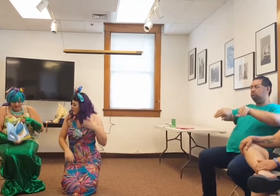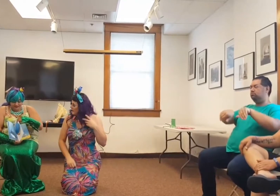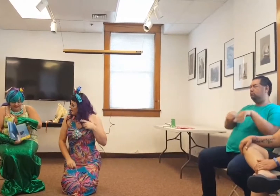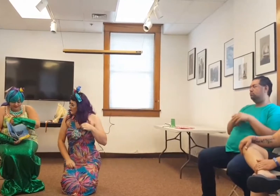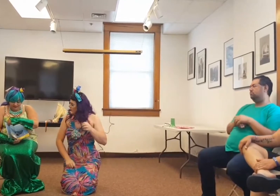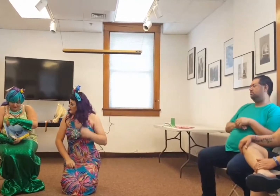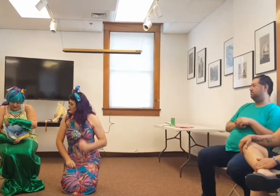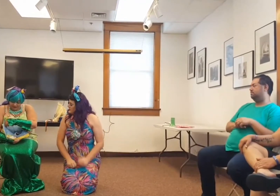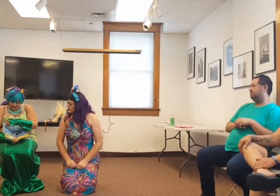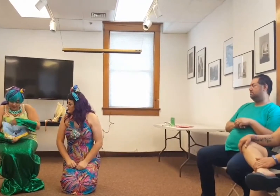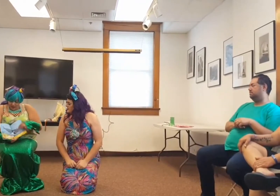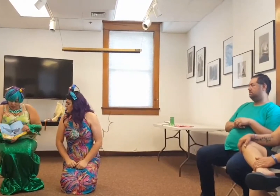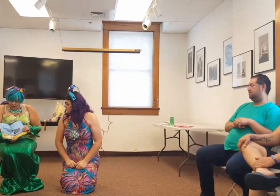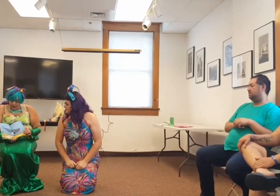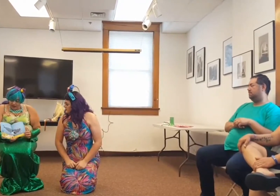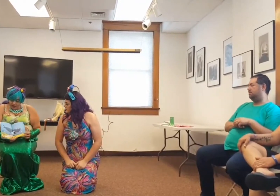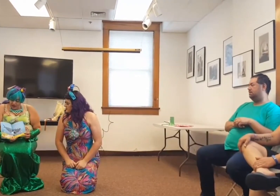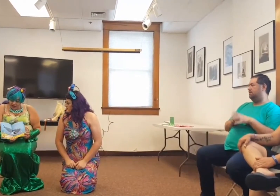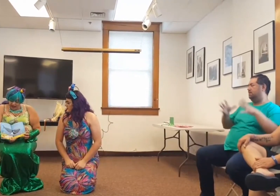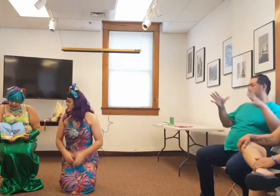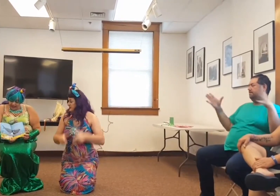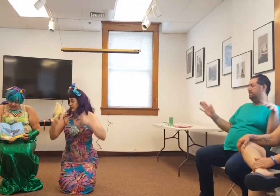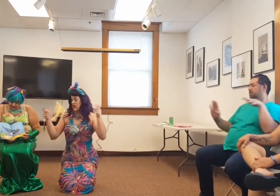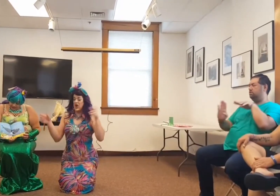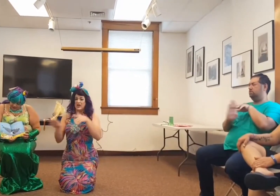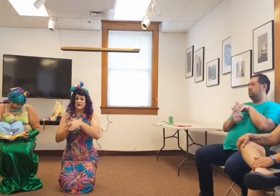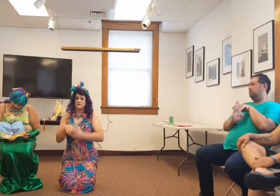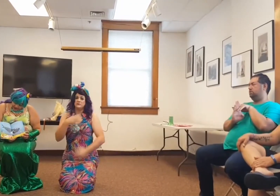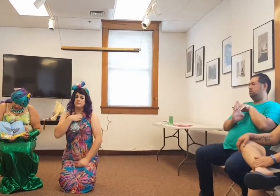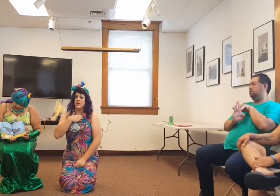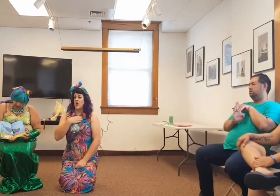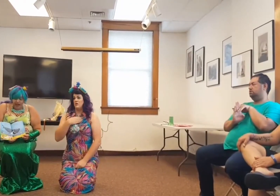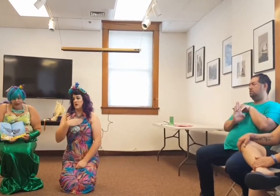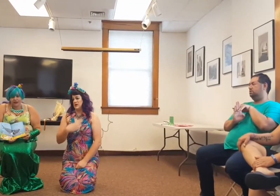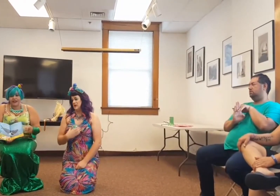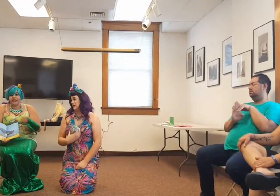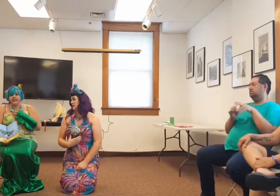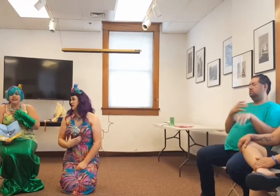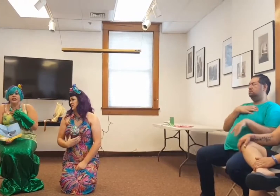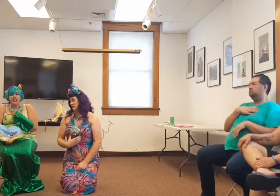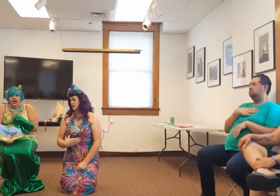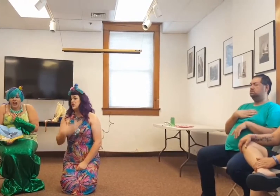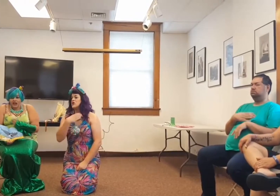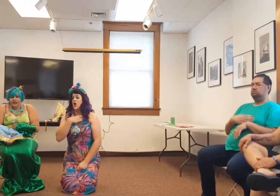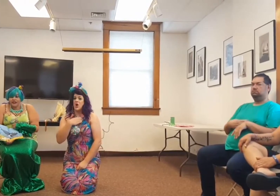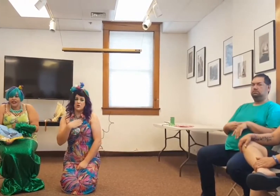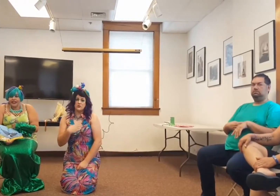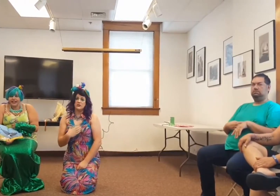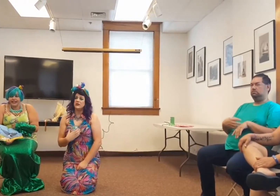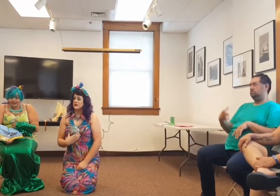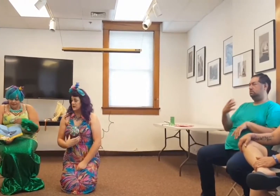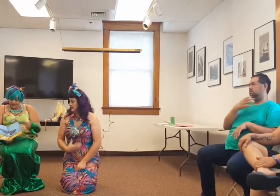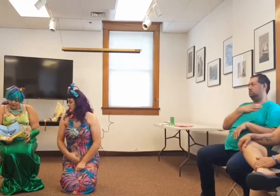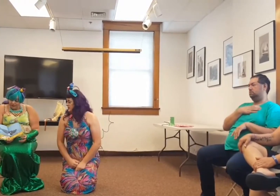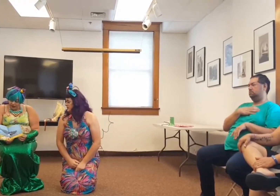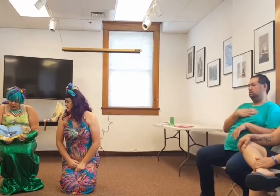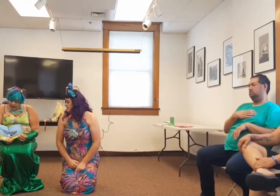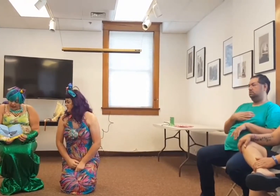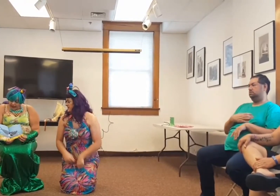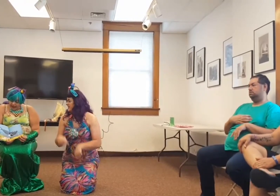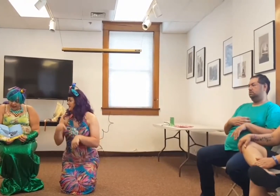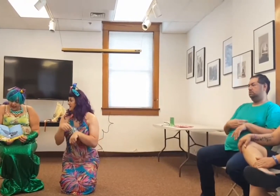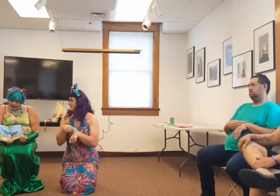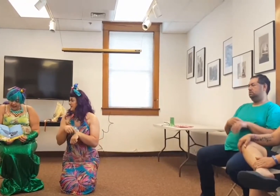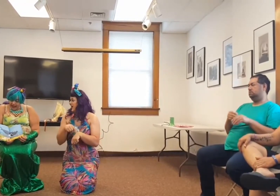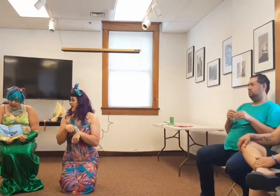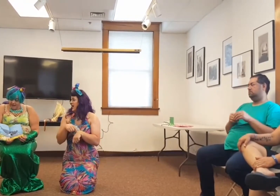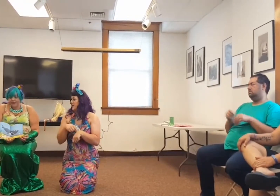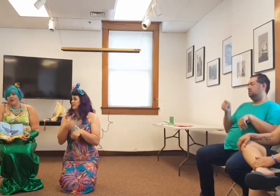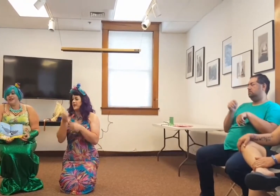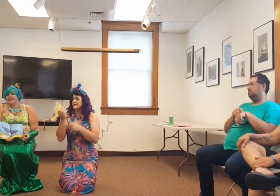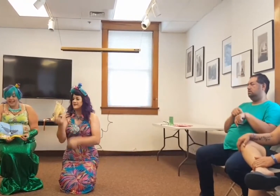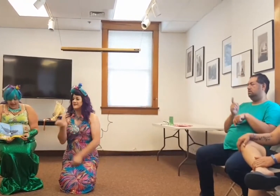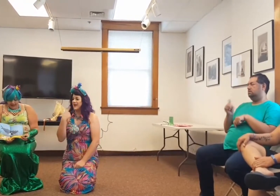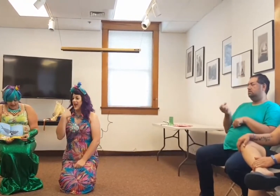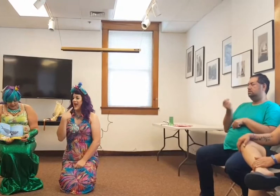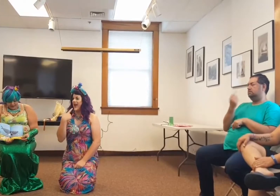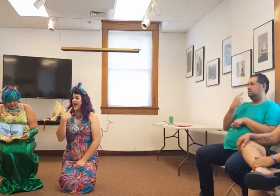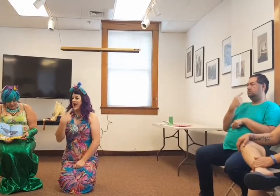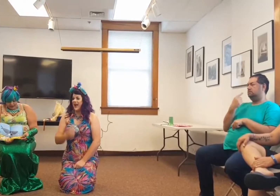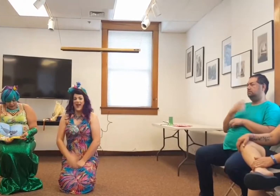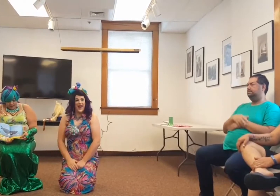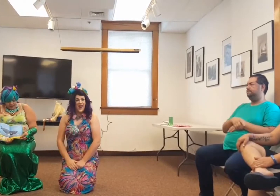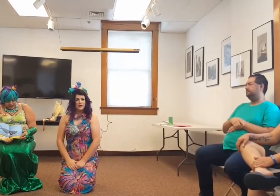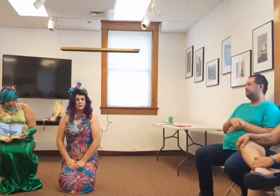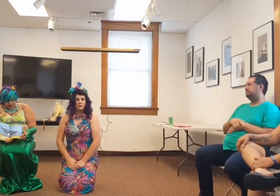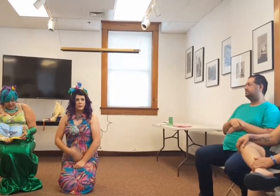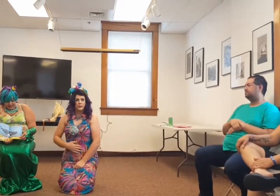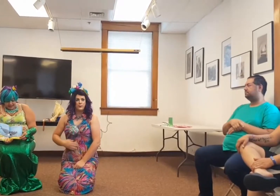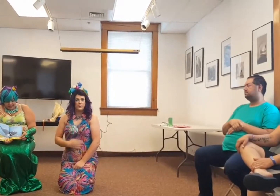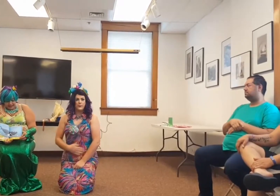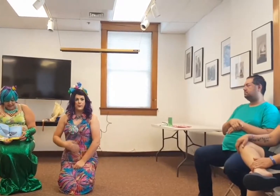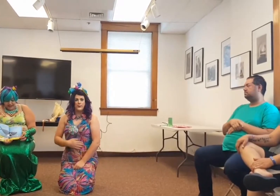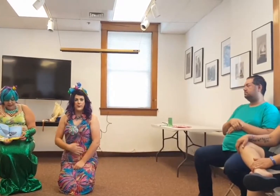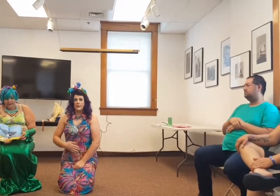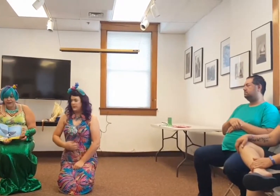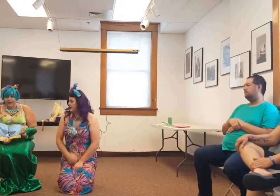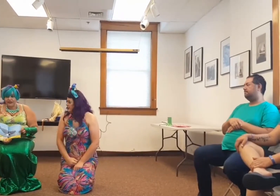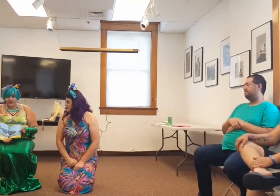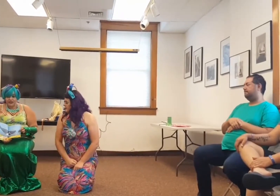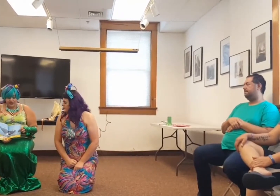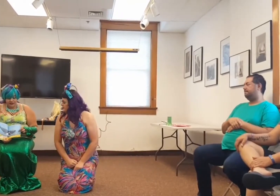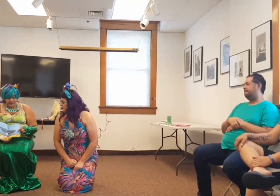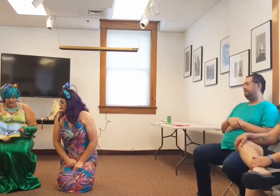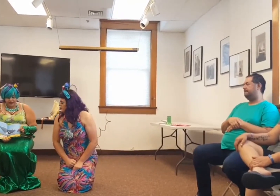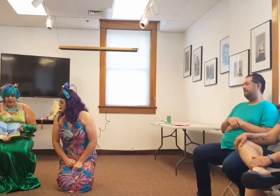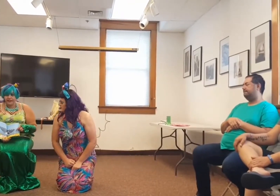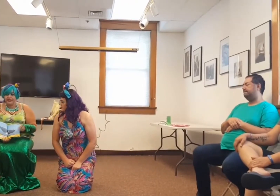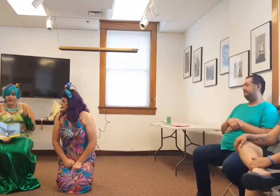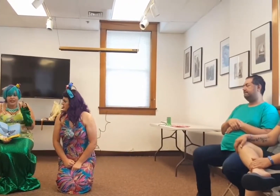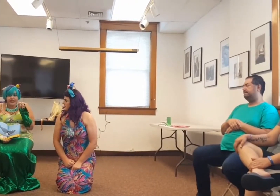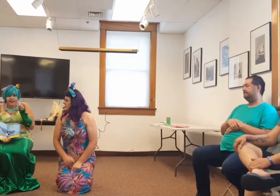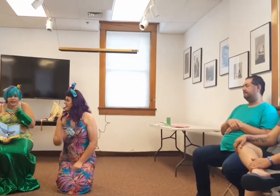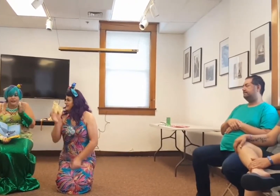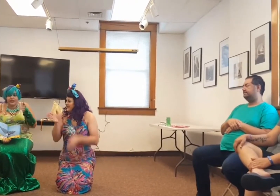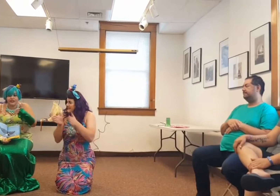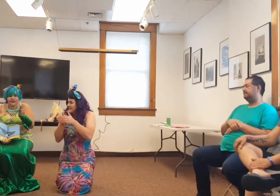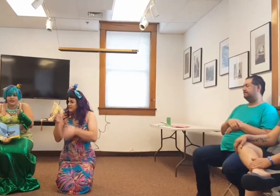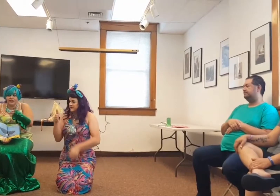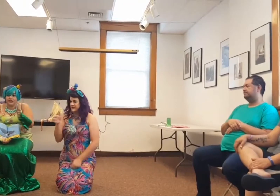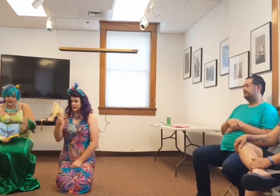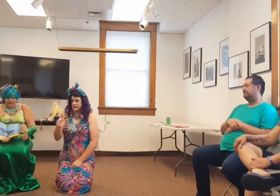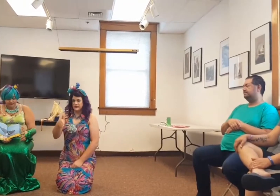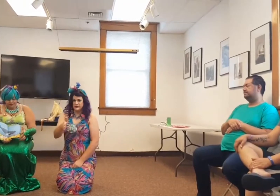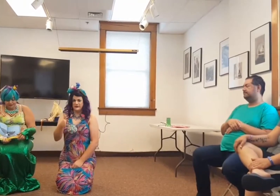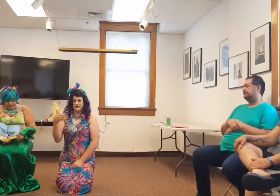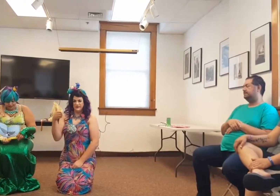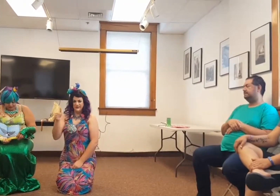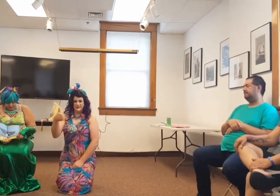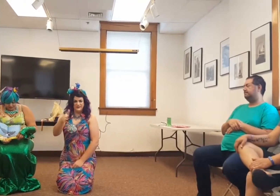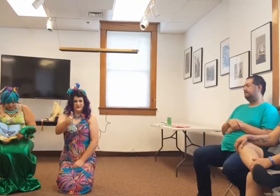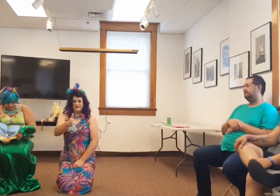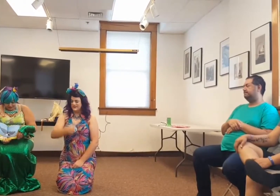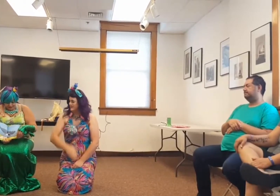Big shark is hungry. "Hungry." It is time for a snack. Big shark sees a little fish.